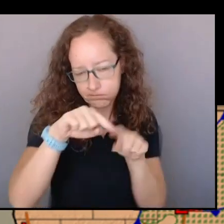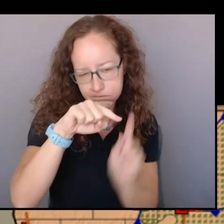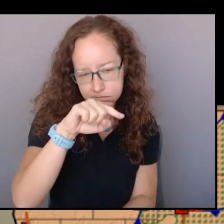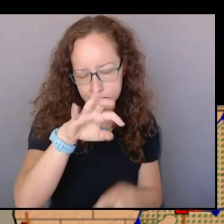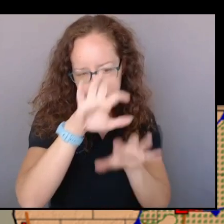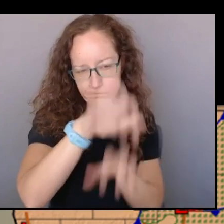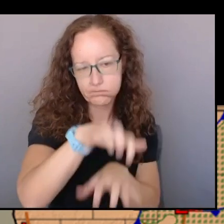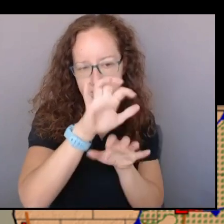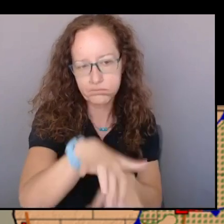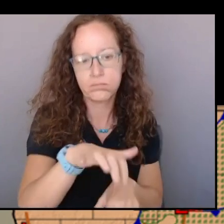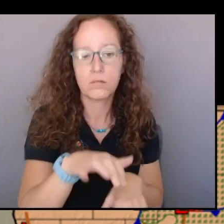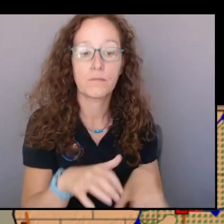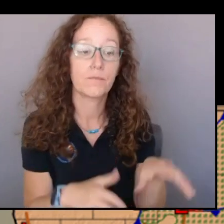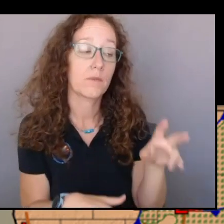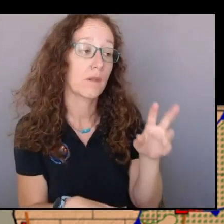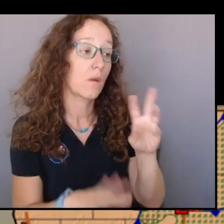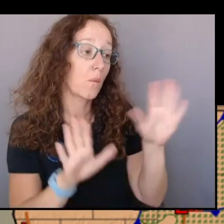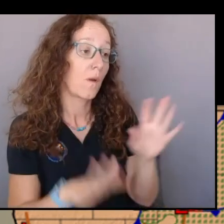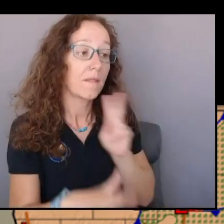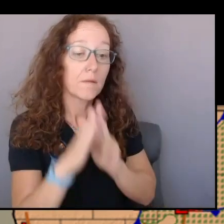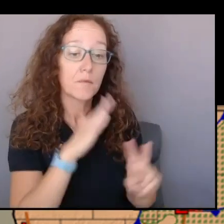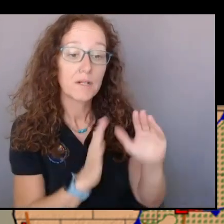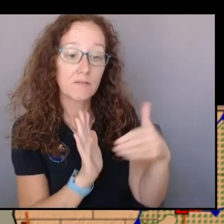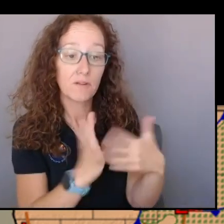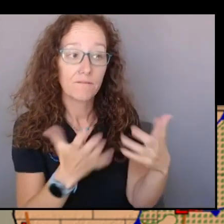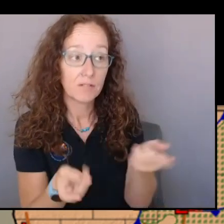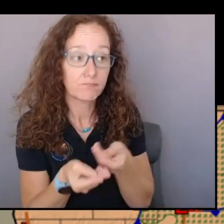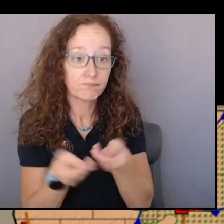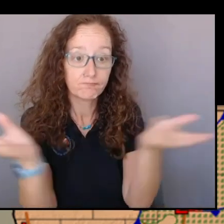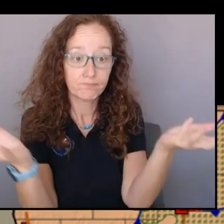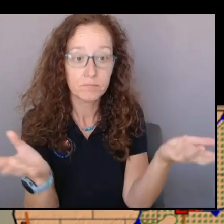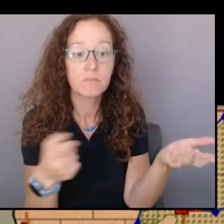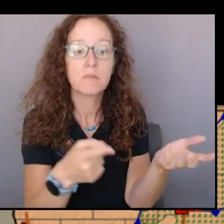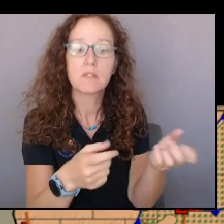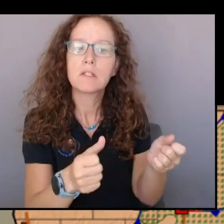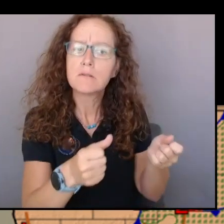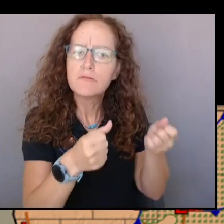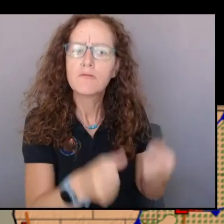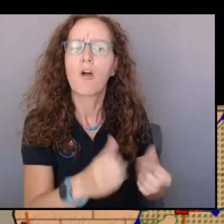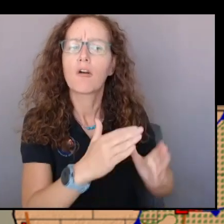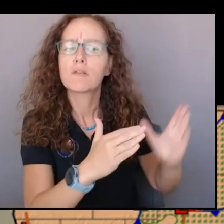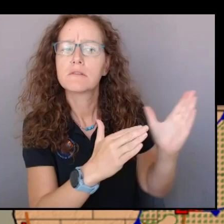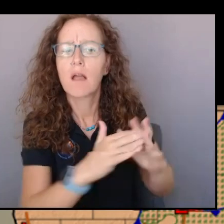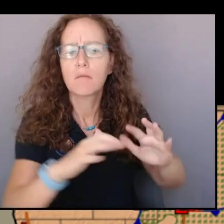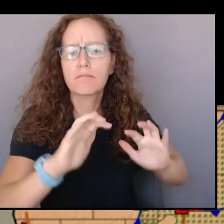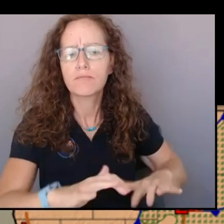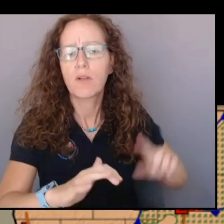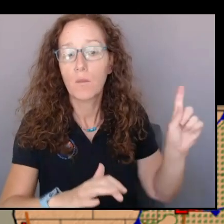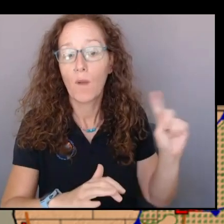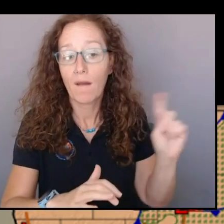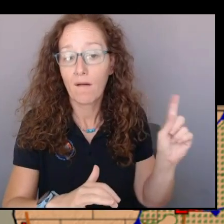highest rain rates are going to occur. And we are looking generally at the northwest or sorry northeast portion of New